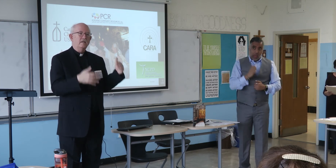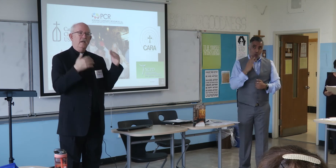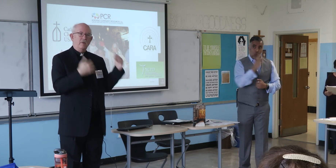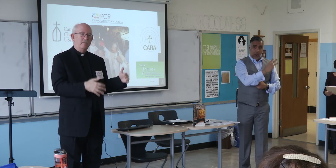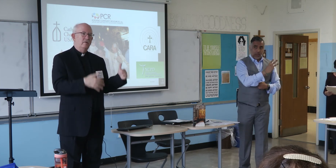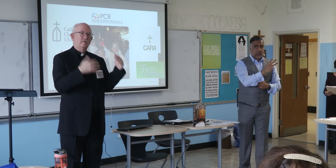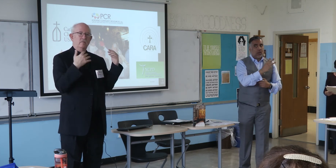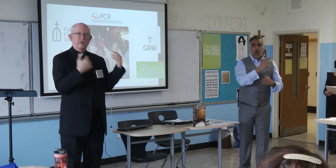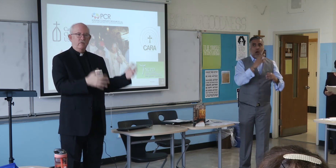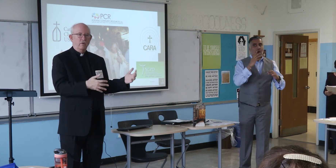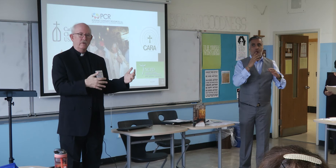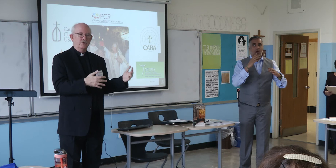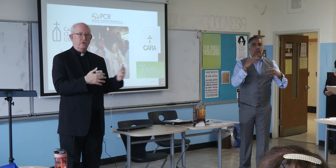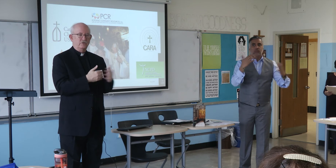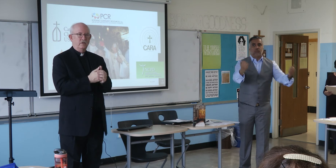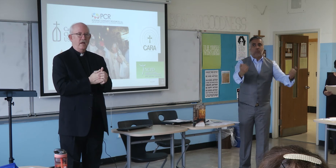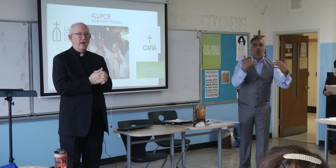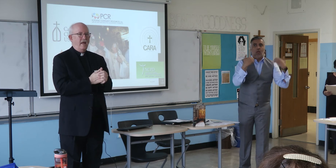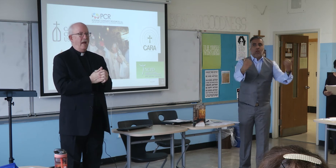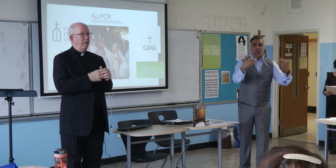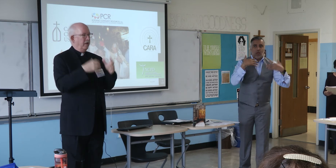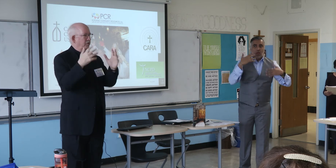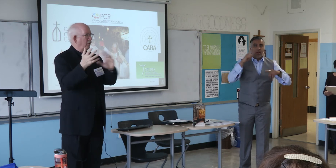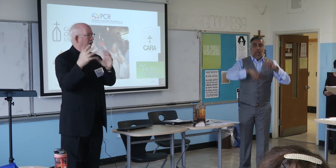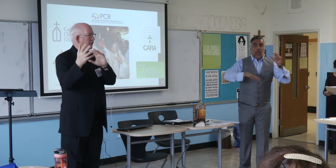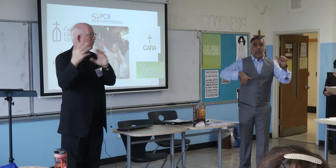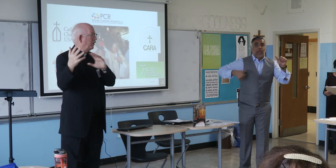keep up with the growth of the church, and because we're in this part of the